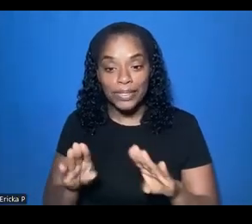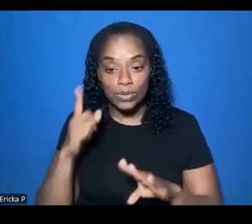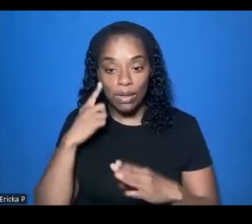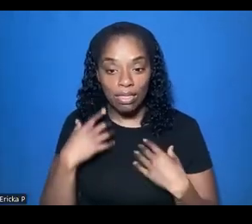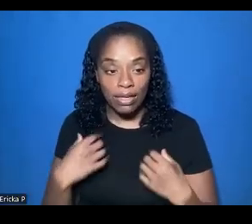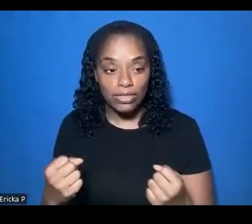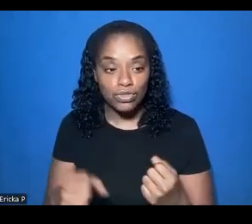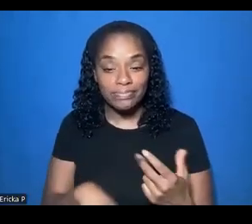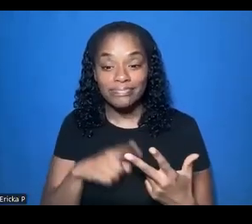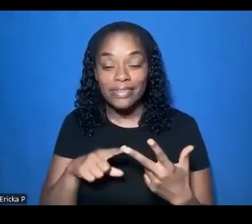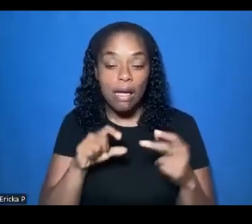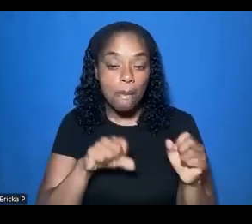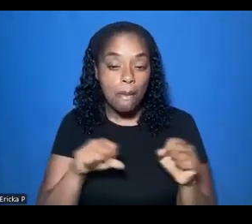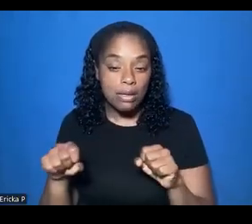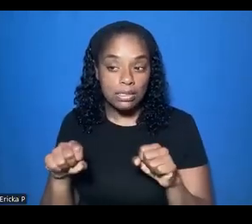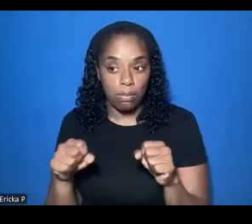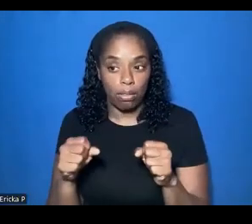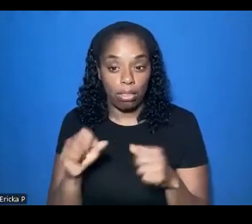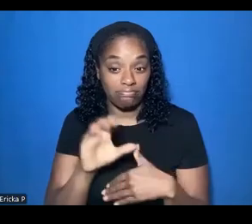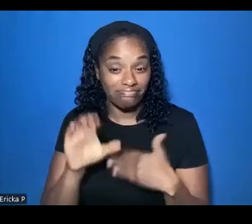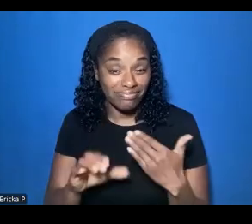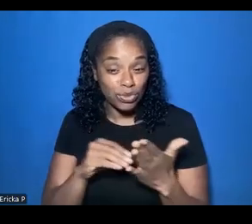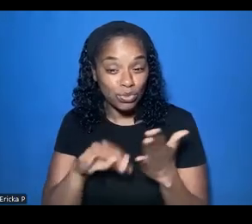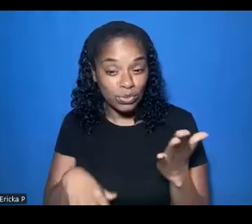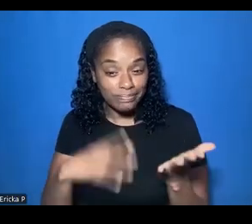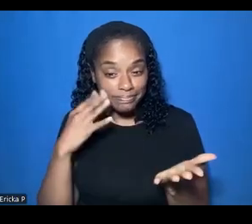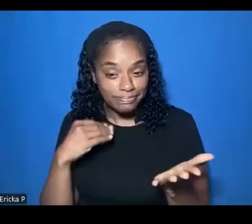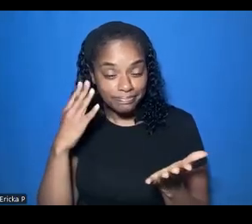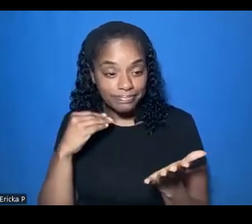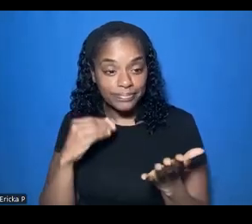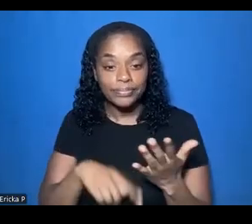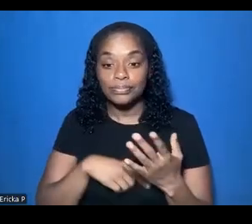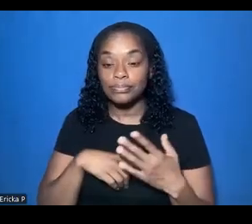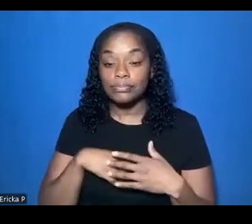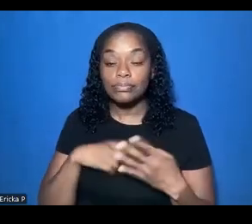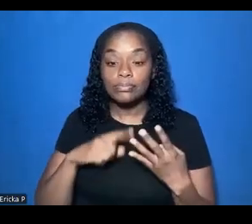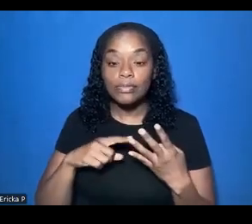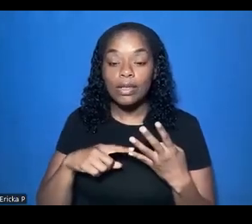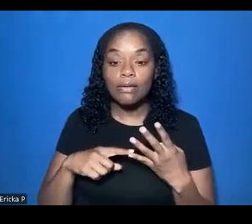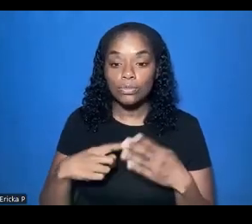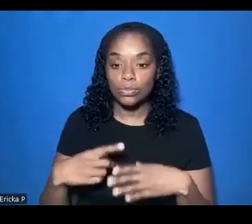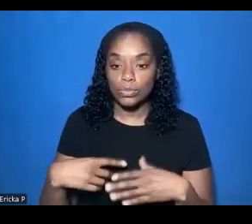possible consequences that students may face. We're going to talk briefly about the School